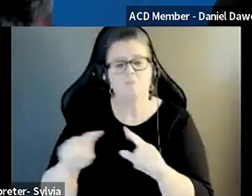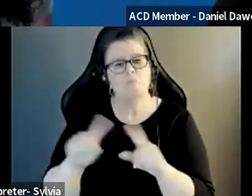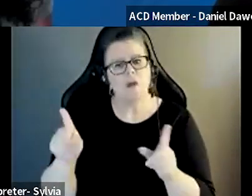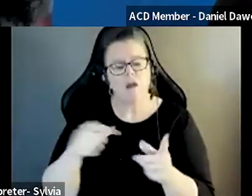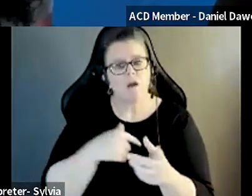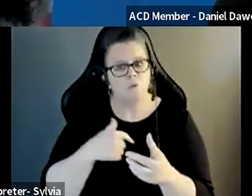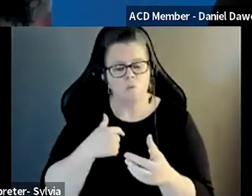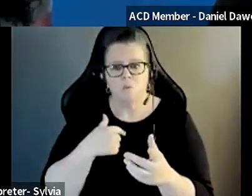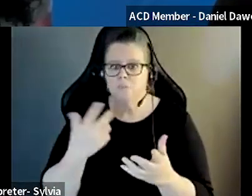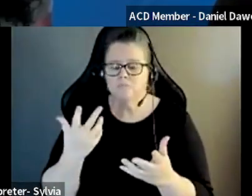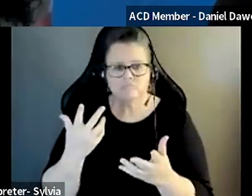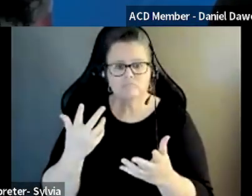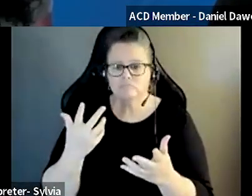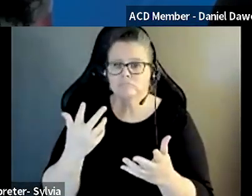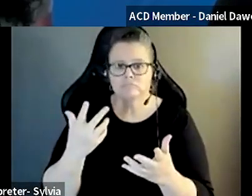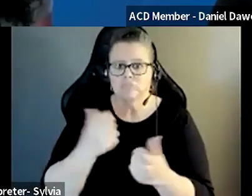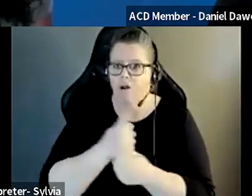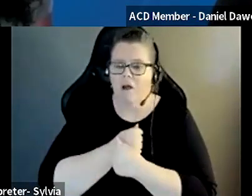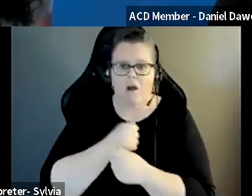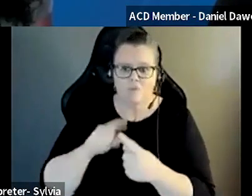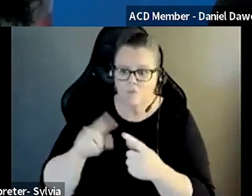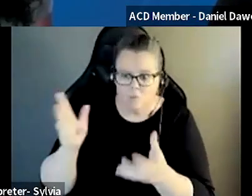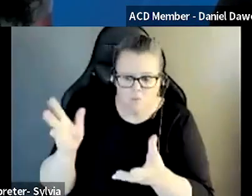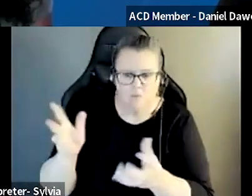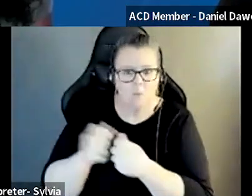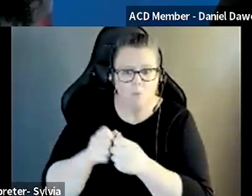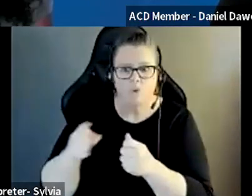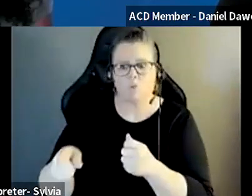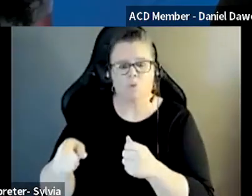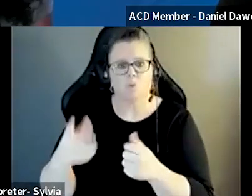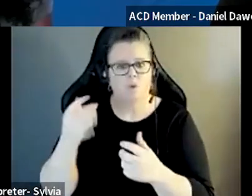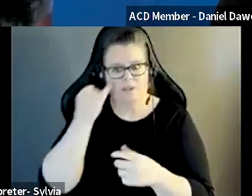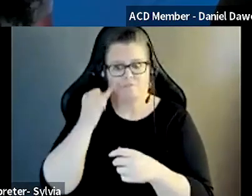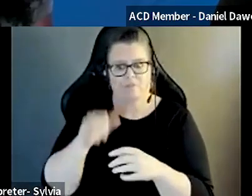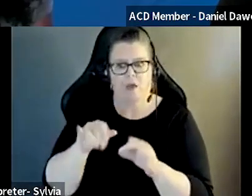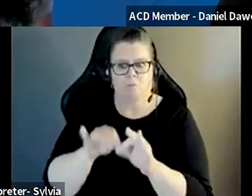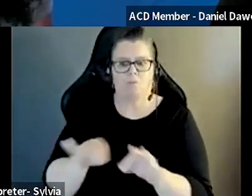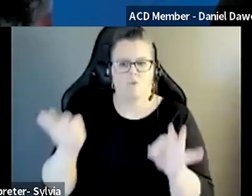about that's an important thing for us to be working on. Fantastic. Thank you, Don. Josh.